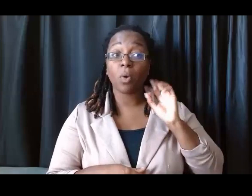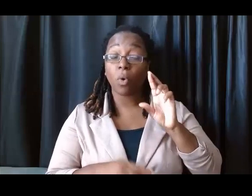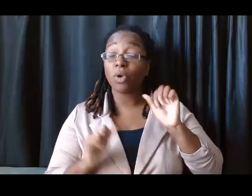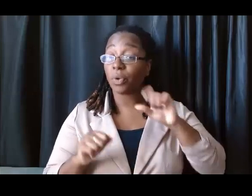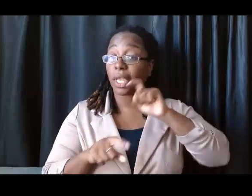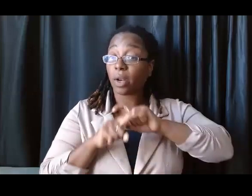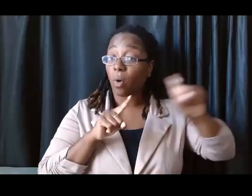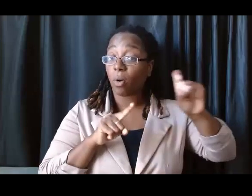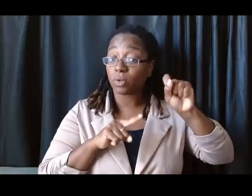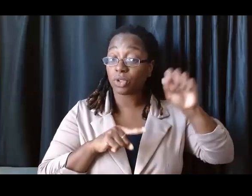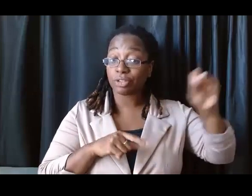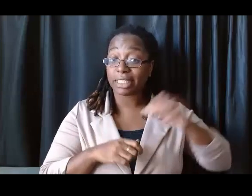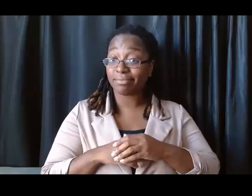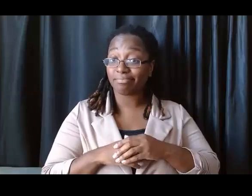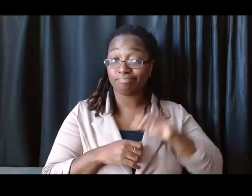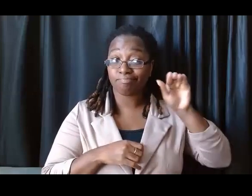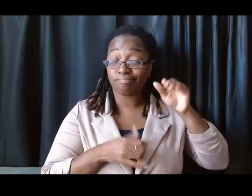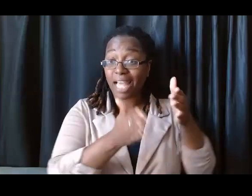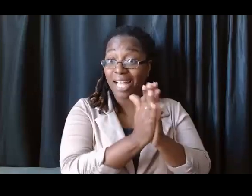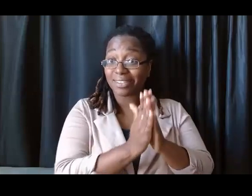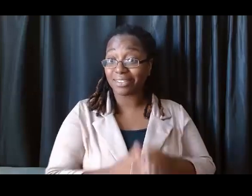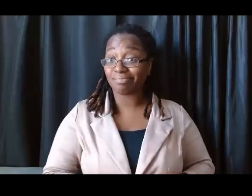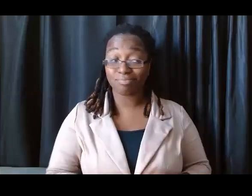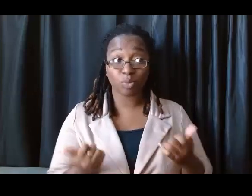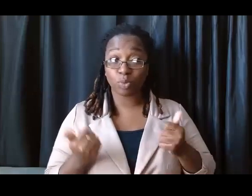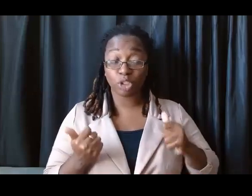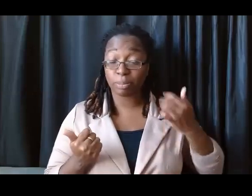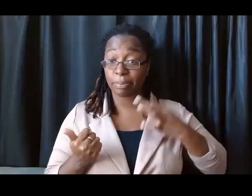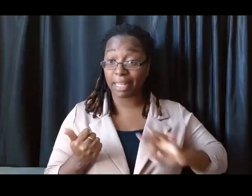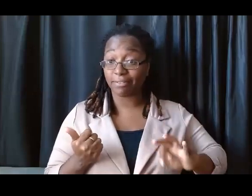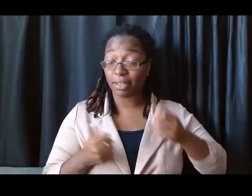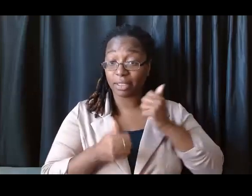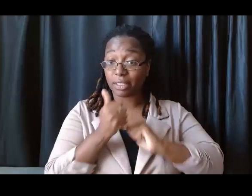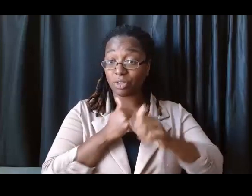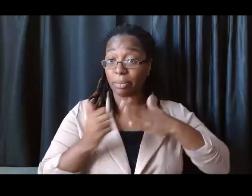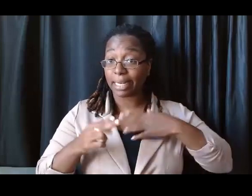And you can ask them to tell you which benefit you have. That's a great way to figure it out.